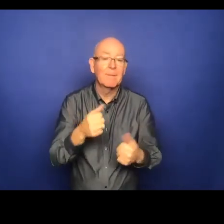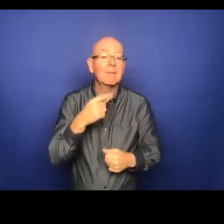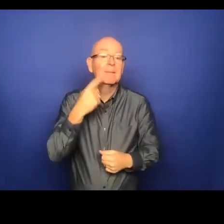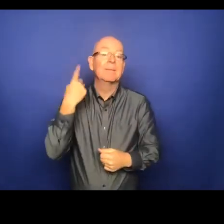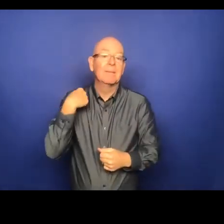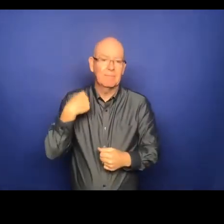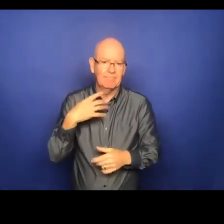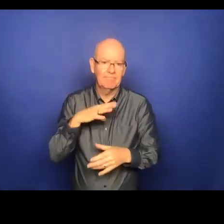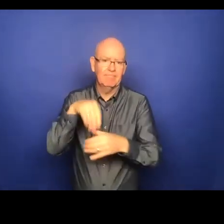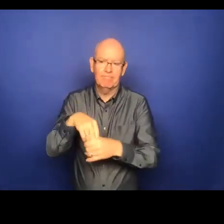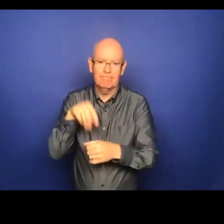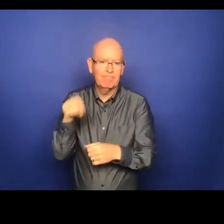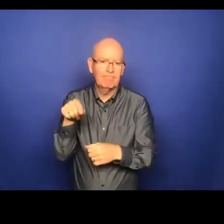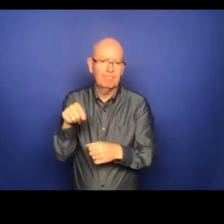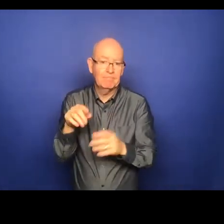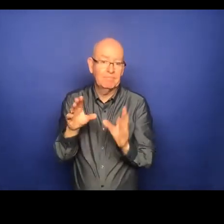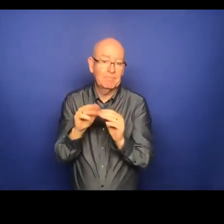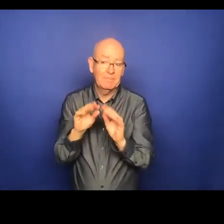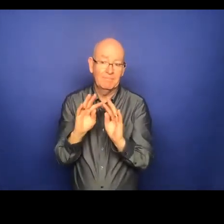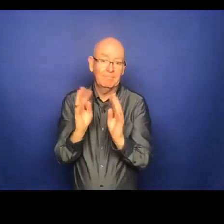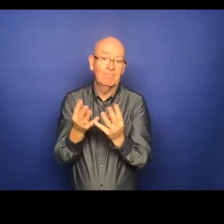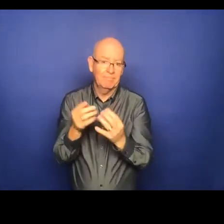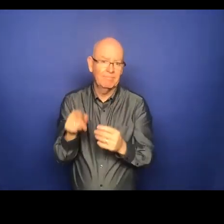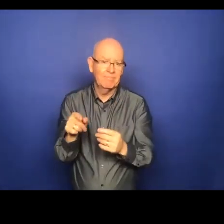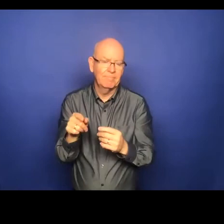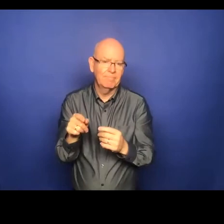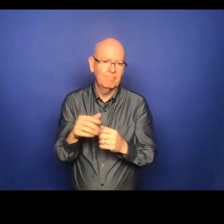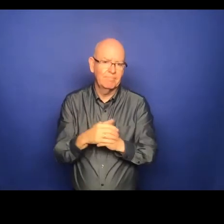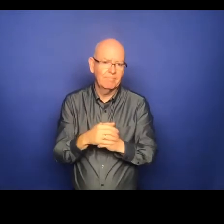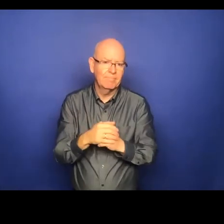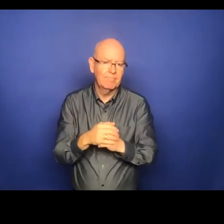this moment. Yesterday we participated in a